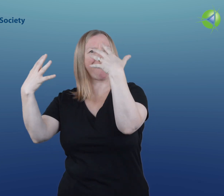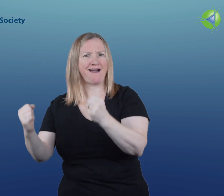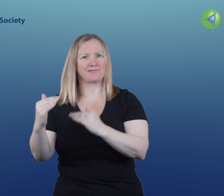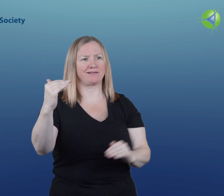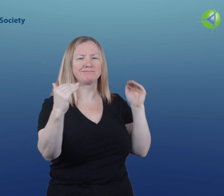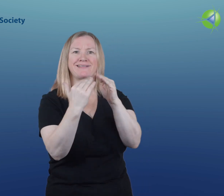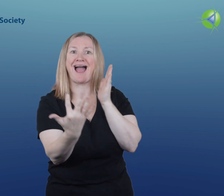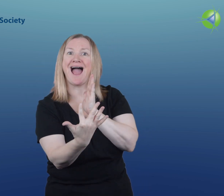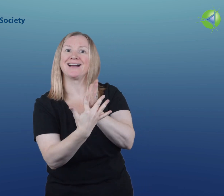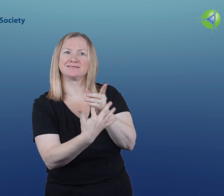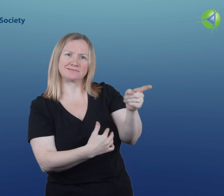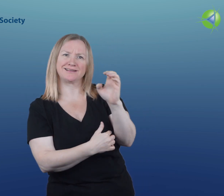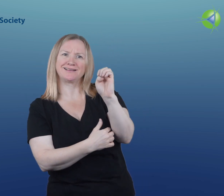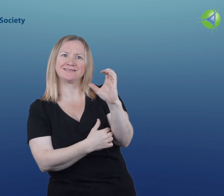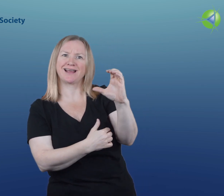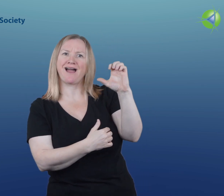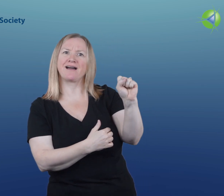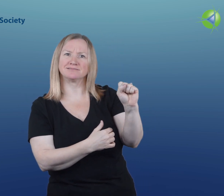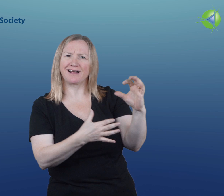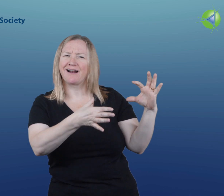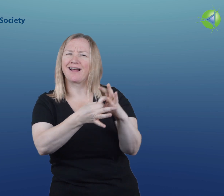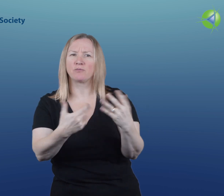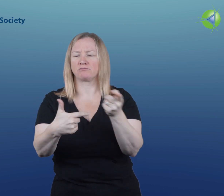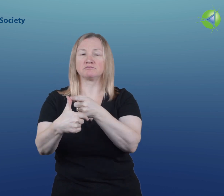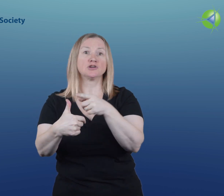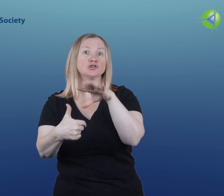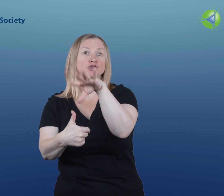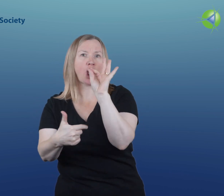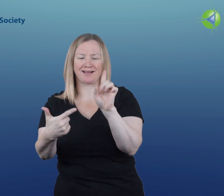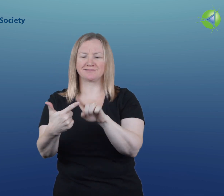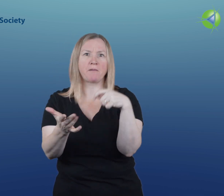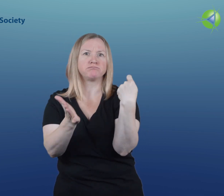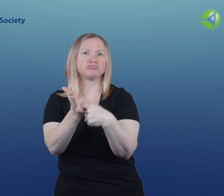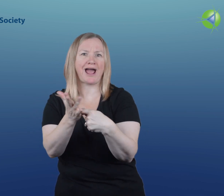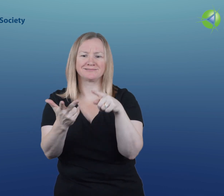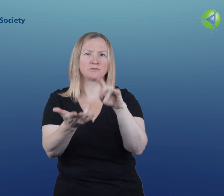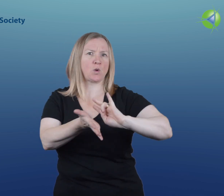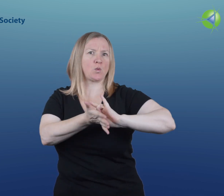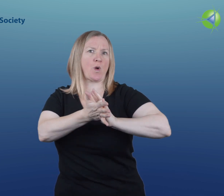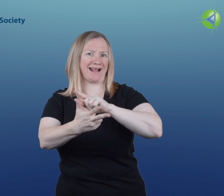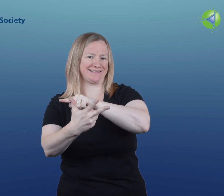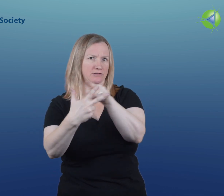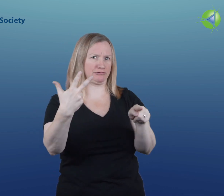has equivalent access to ECS in terms of choice, price and quality.